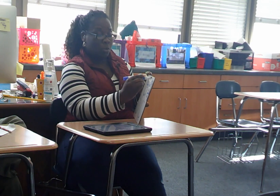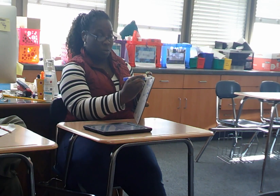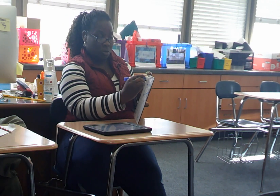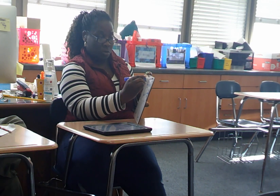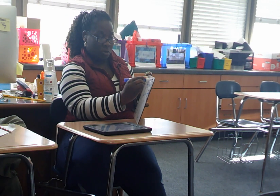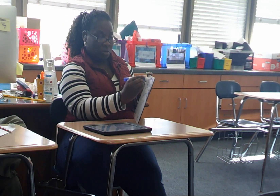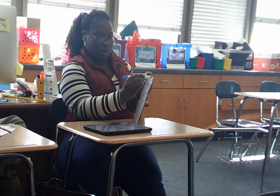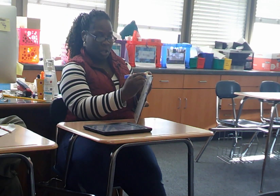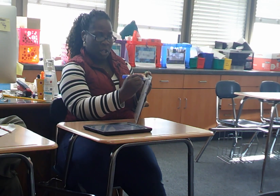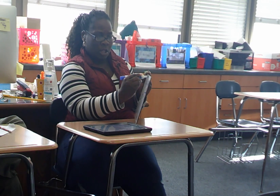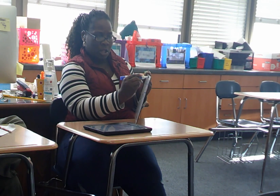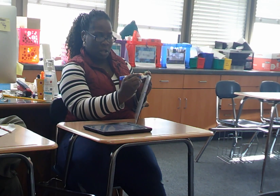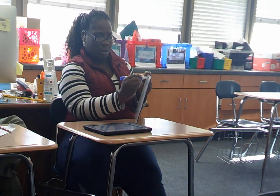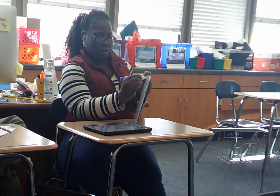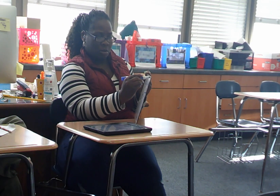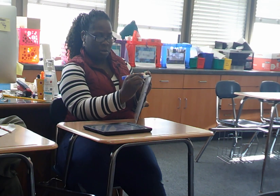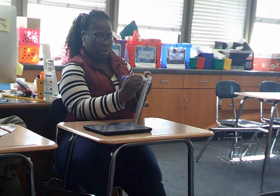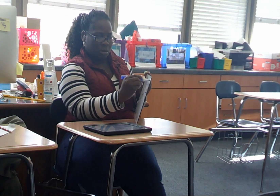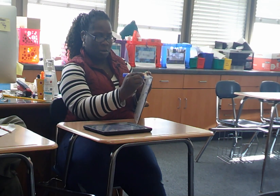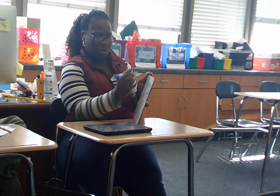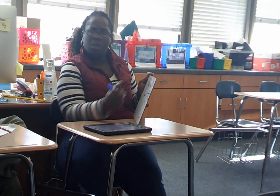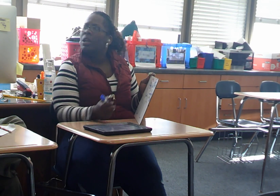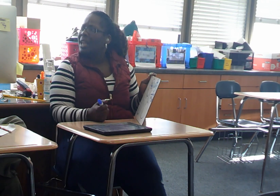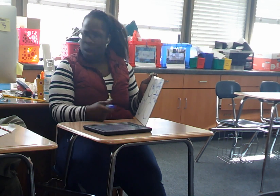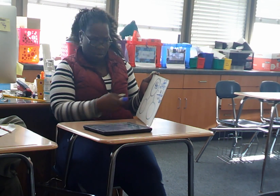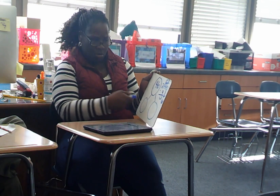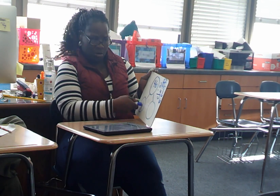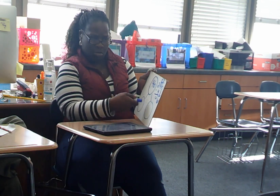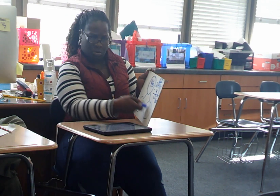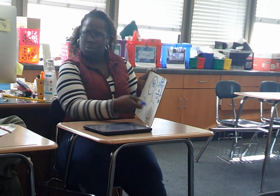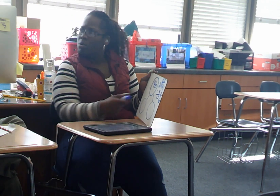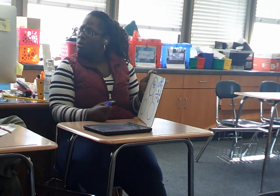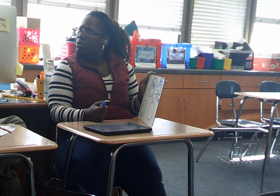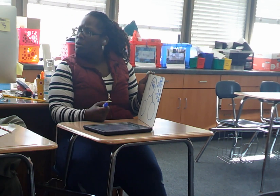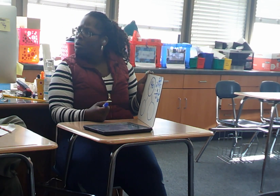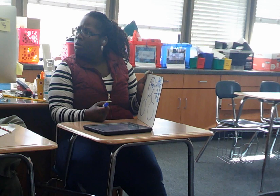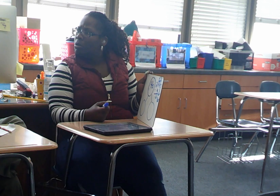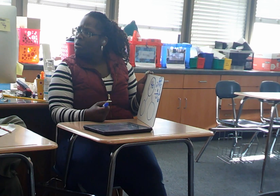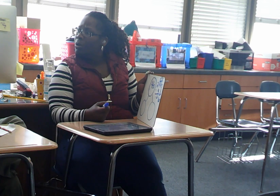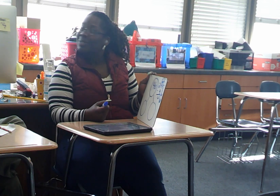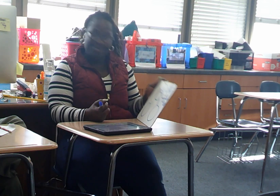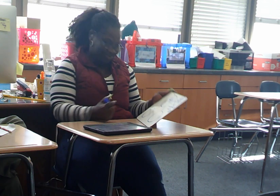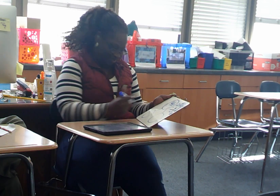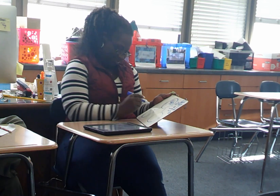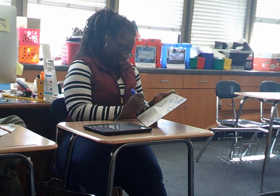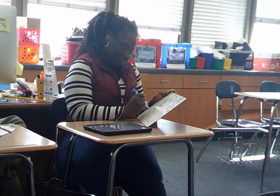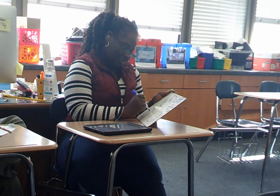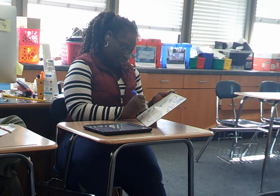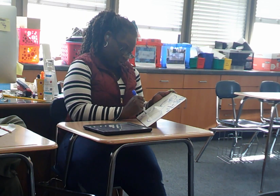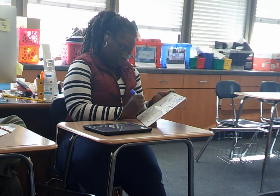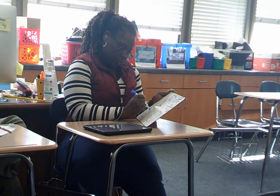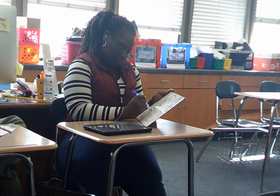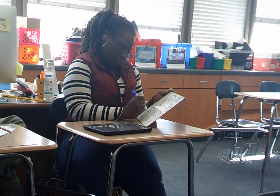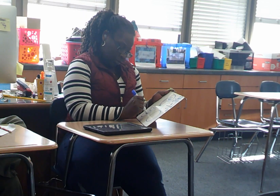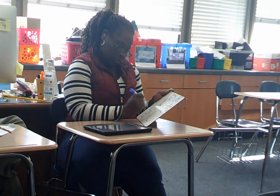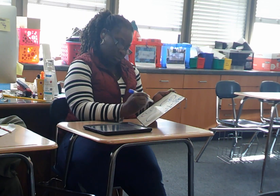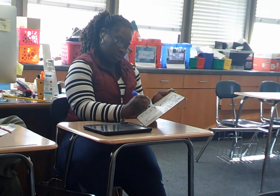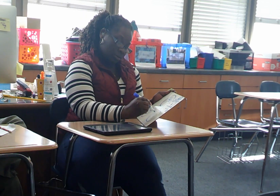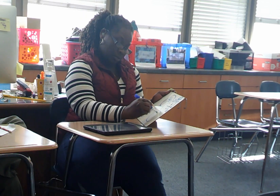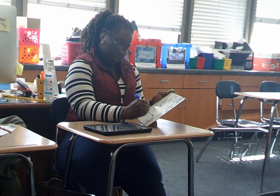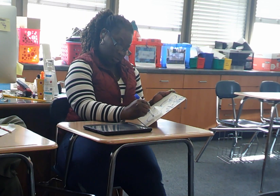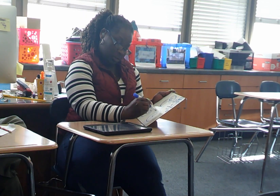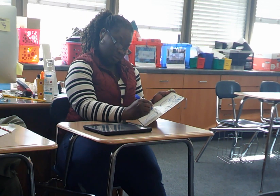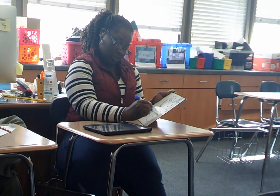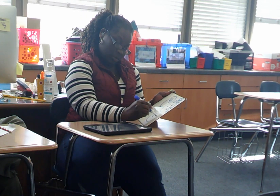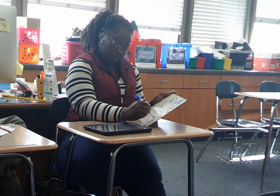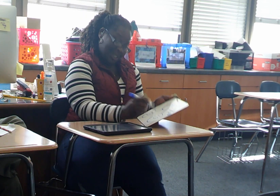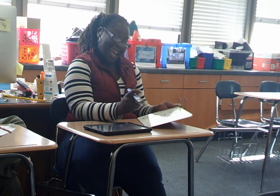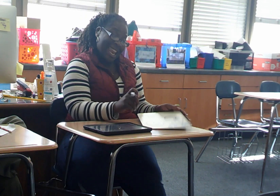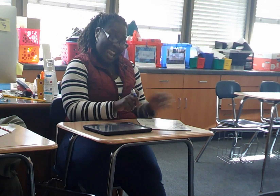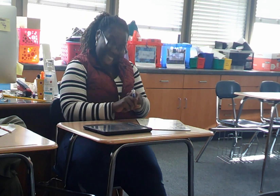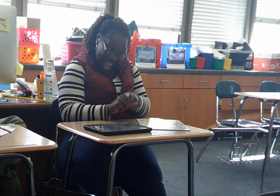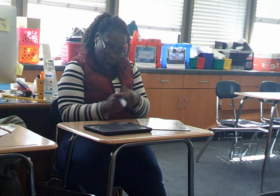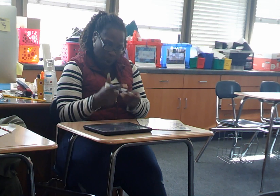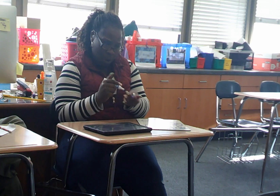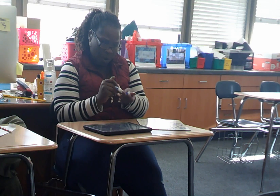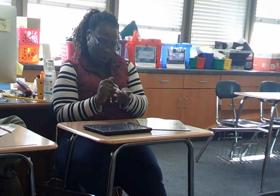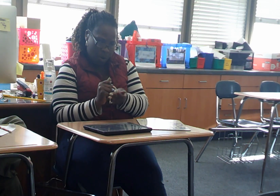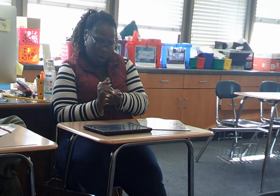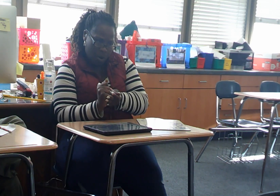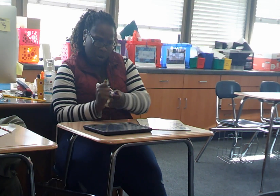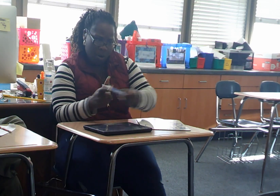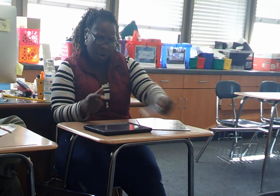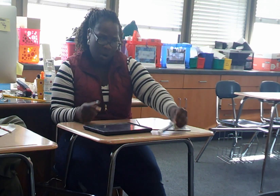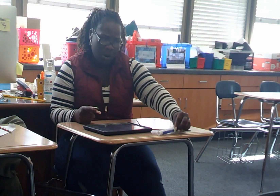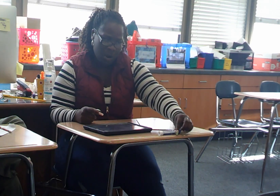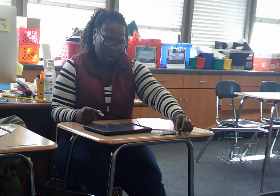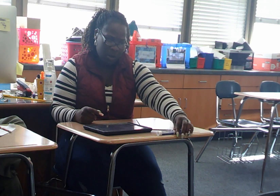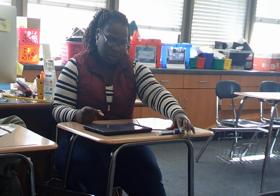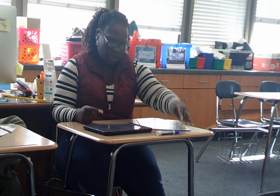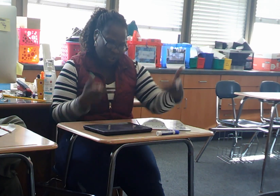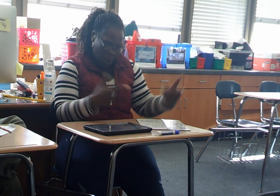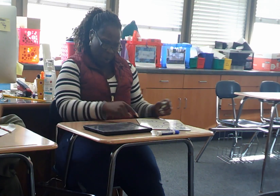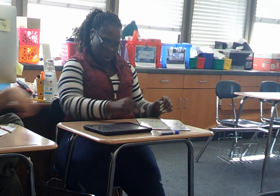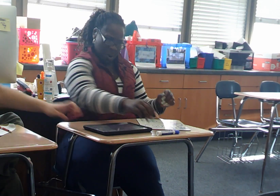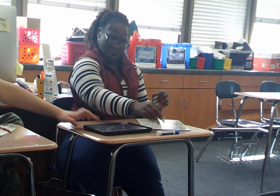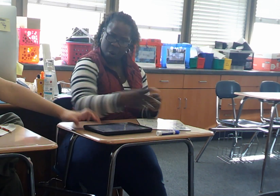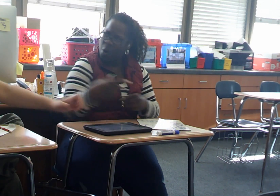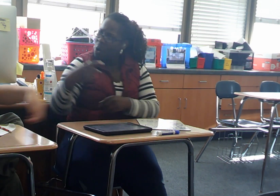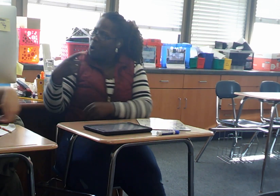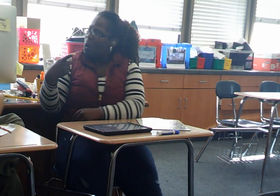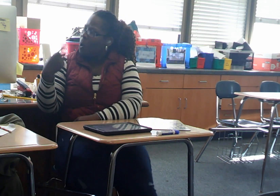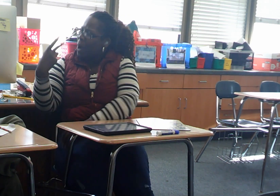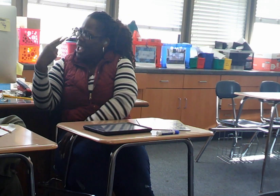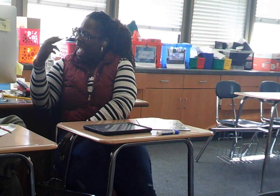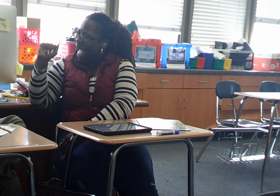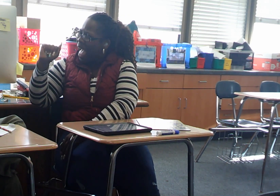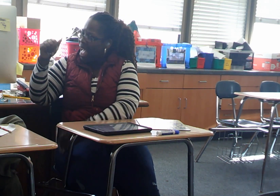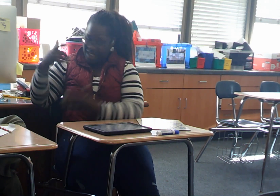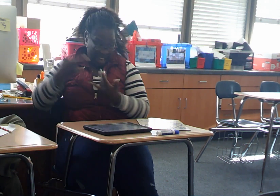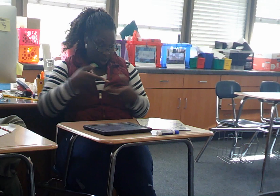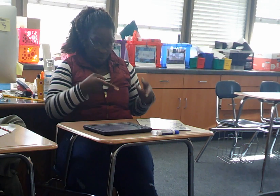Yes. 23.